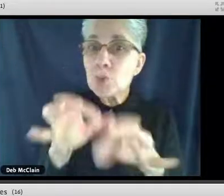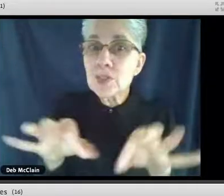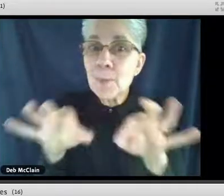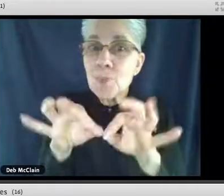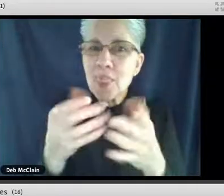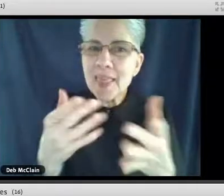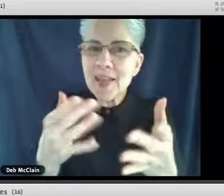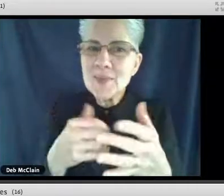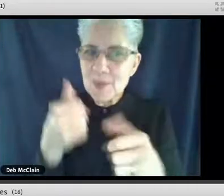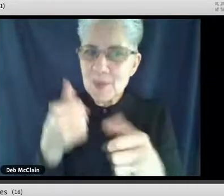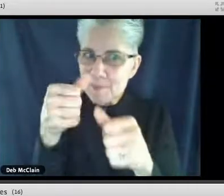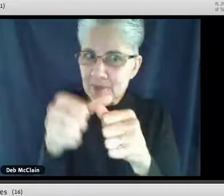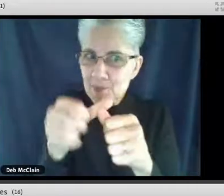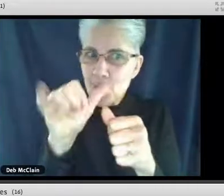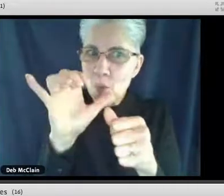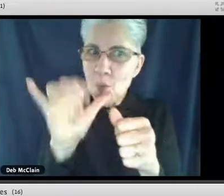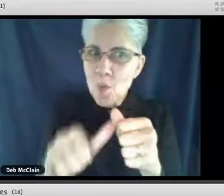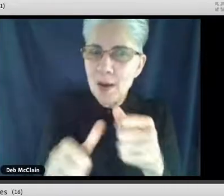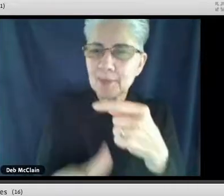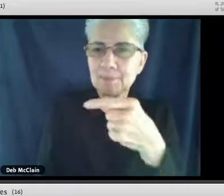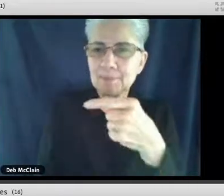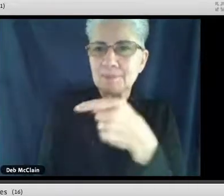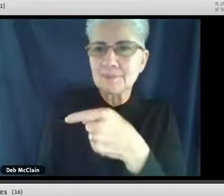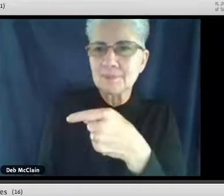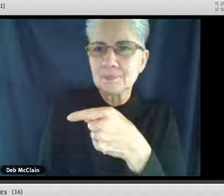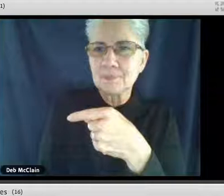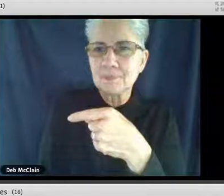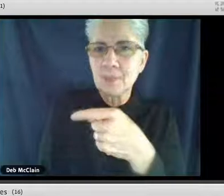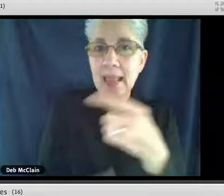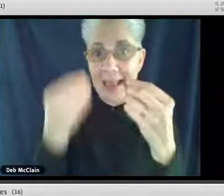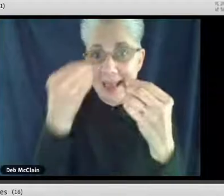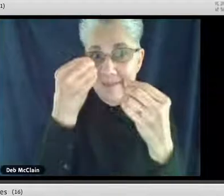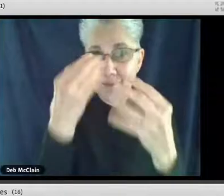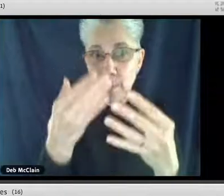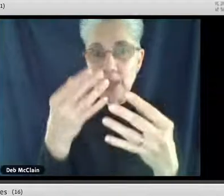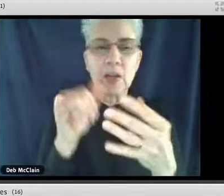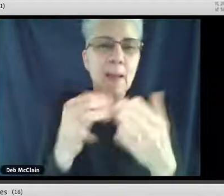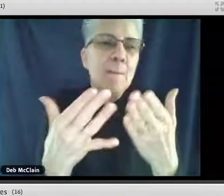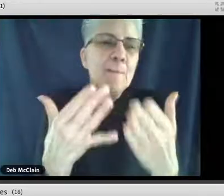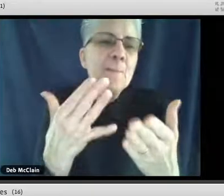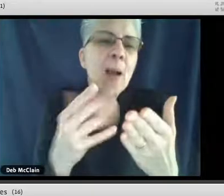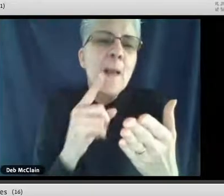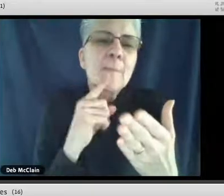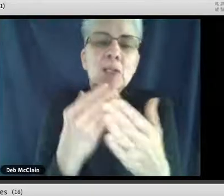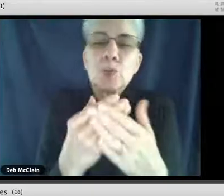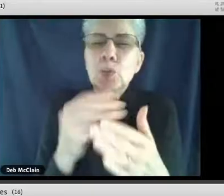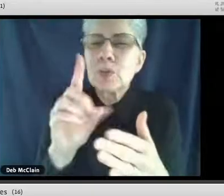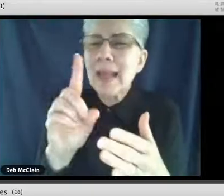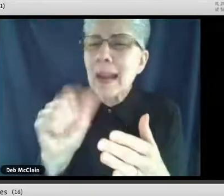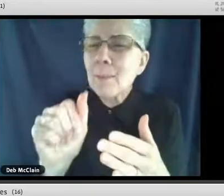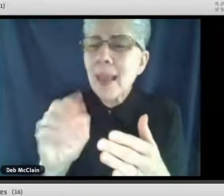to walk away from my website with information-wise. It might be a new database. It might be our reopening date.